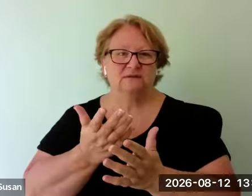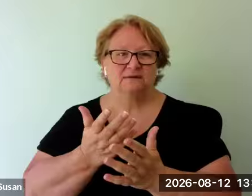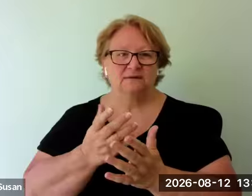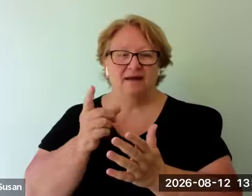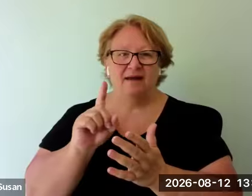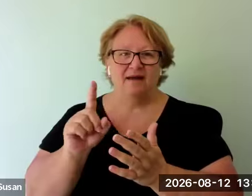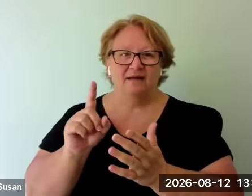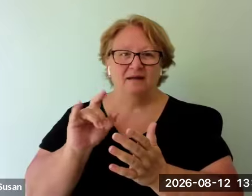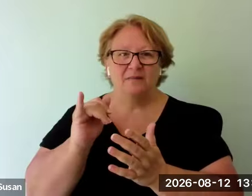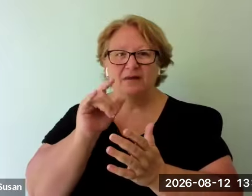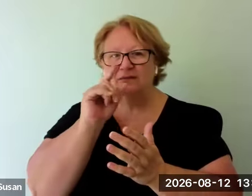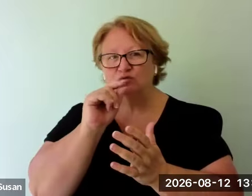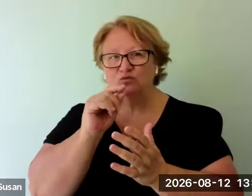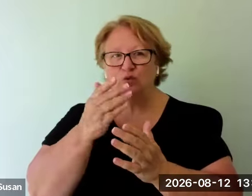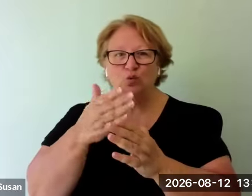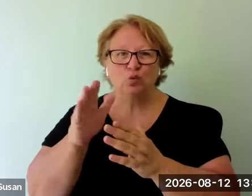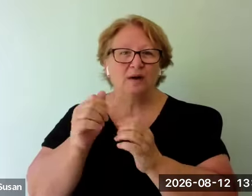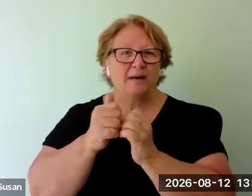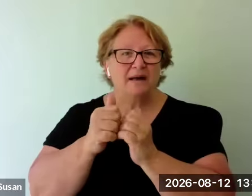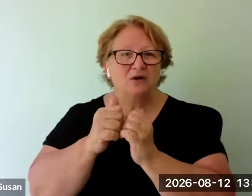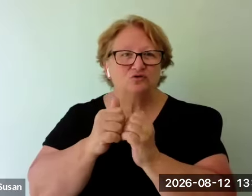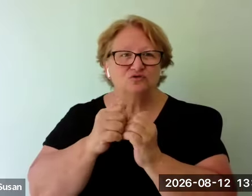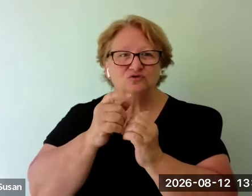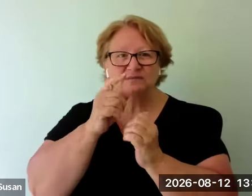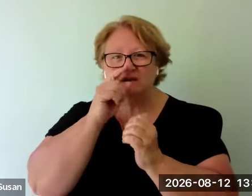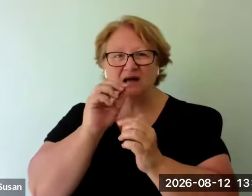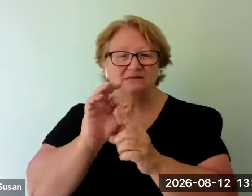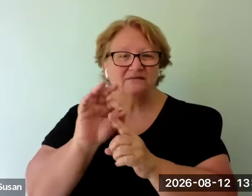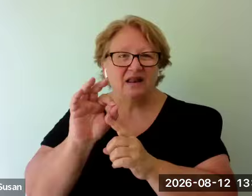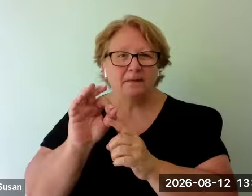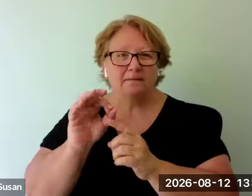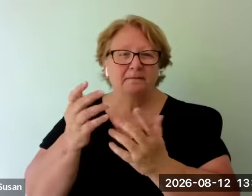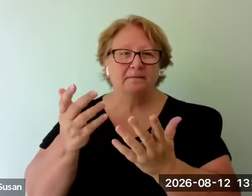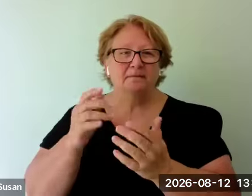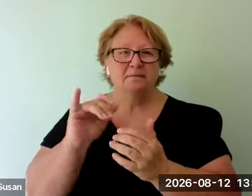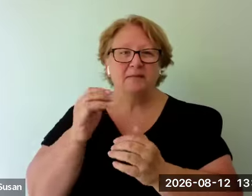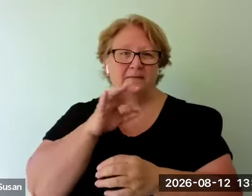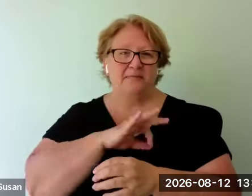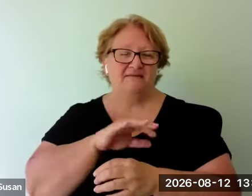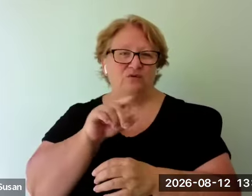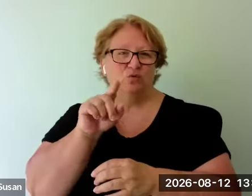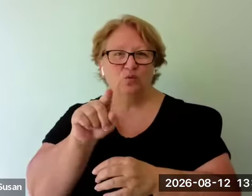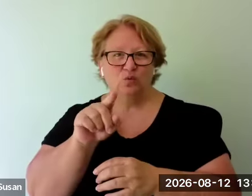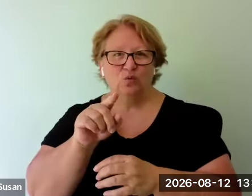previous supervisors but also others in areas that you might be interested in.